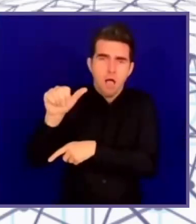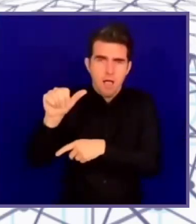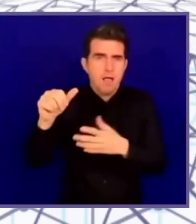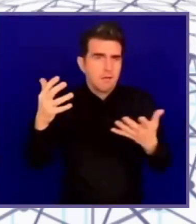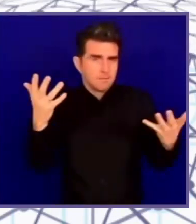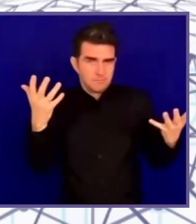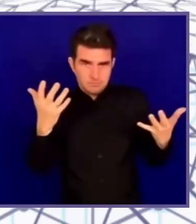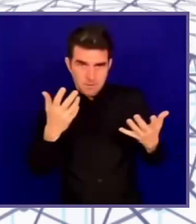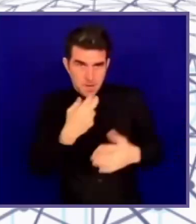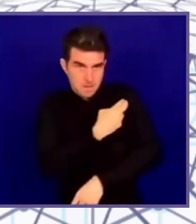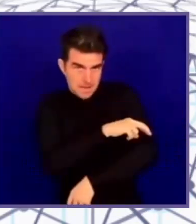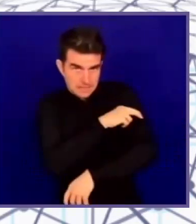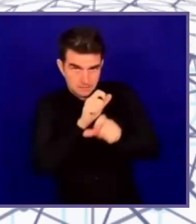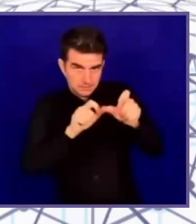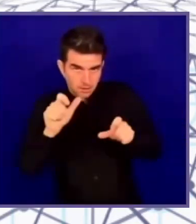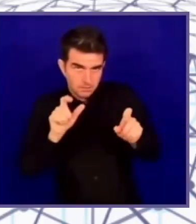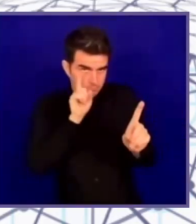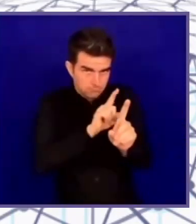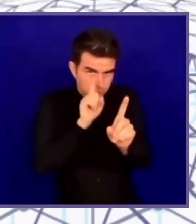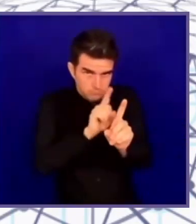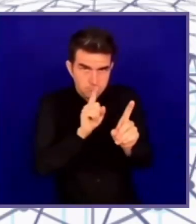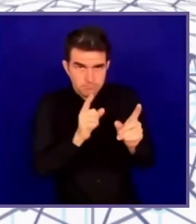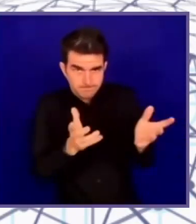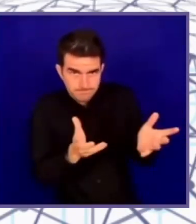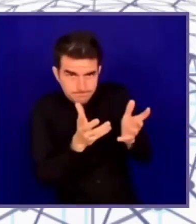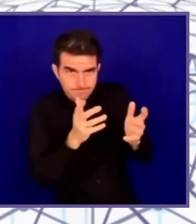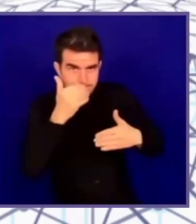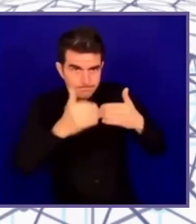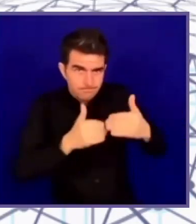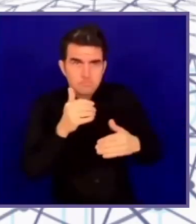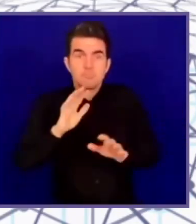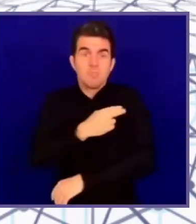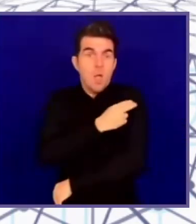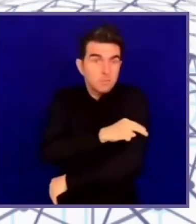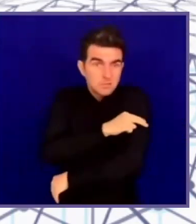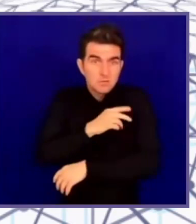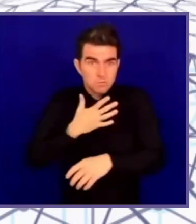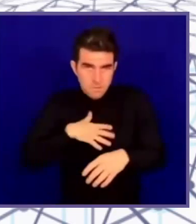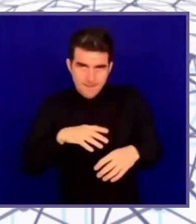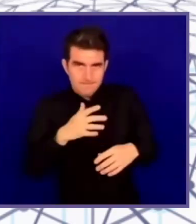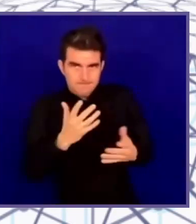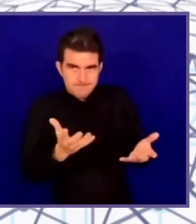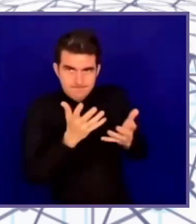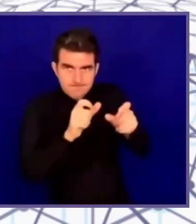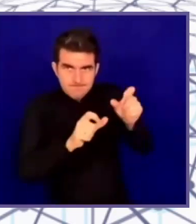into a matrix. So providing racially inclusive oximetry from your ears, because that's been a